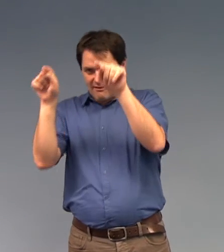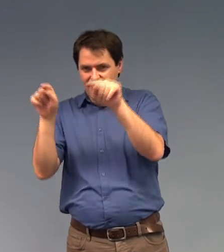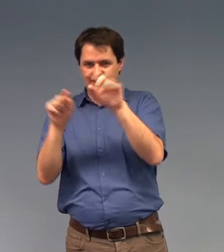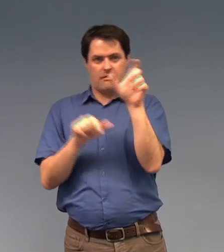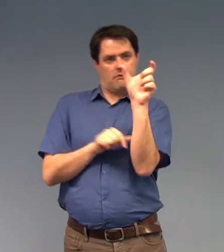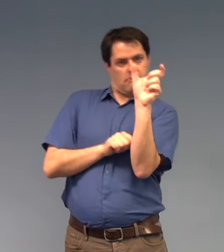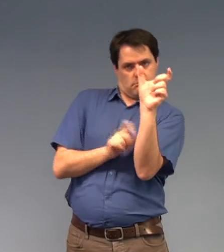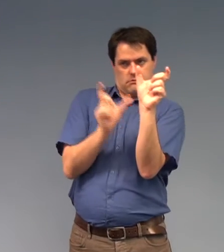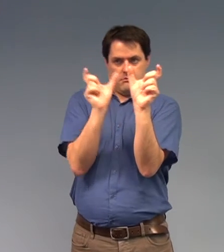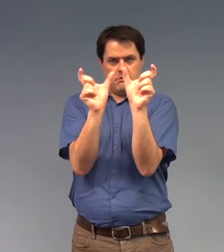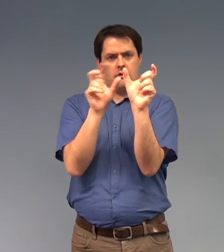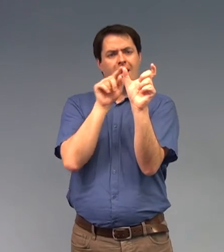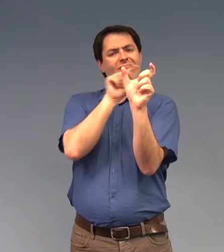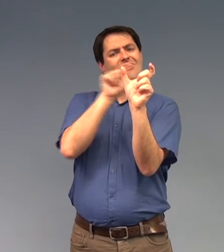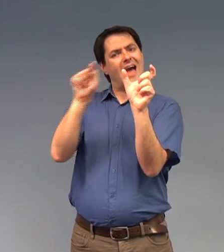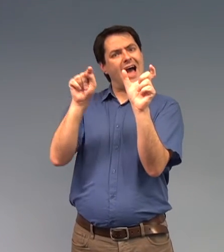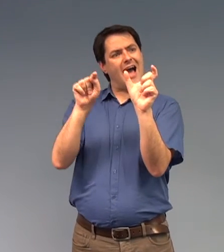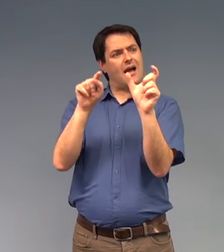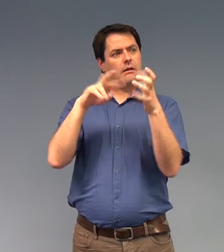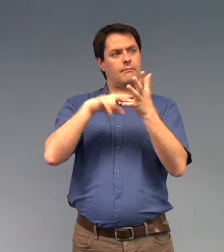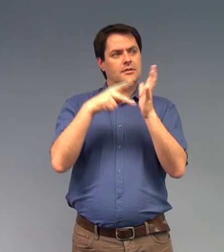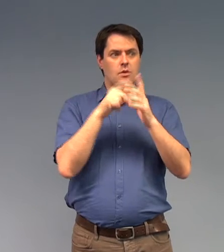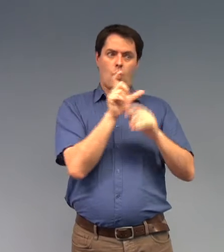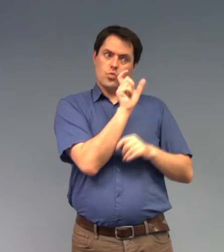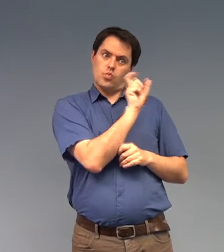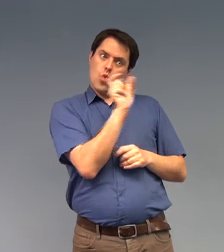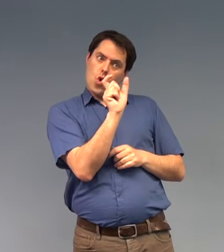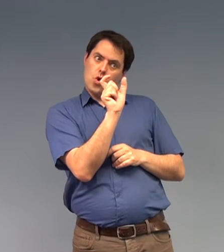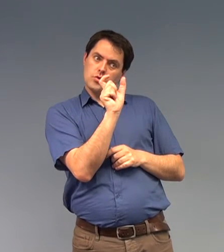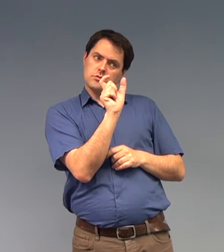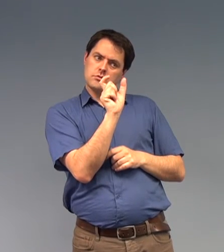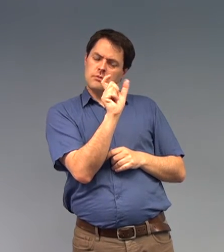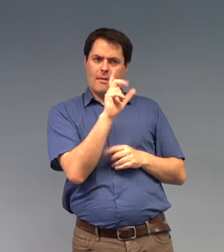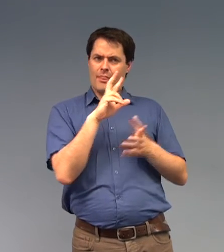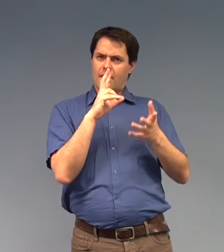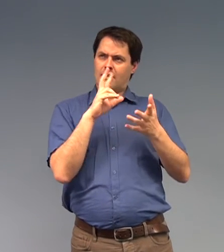and you see on the slide that there are parentheses that say